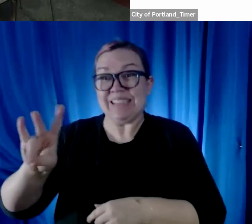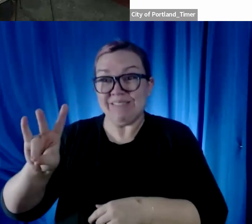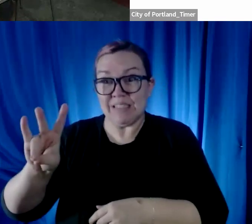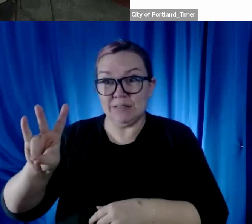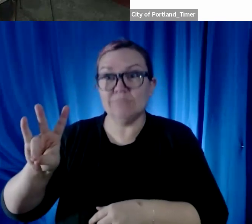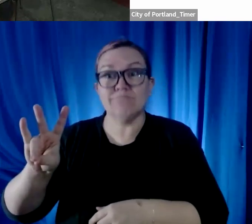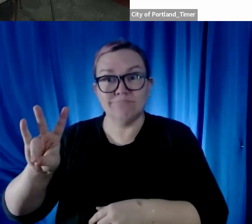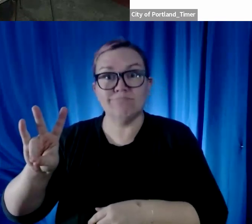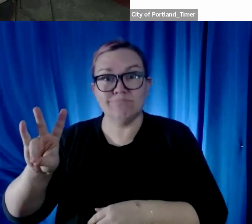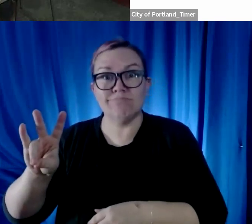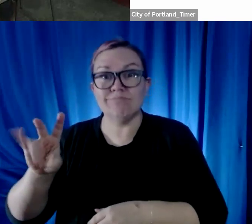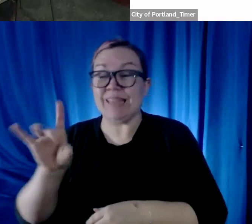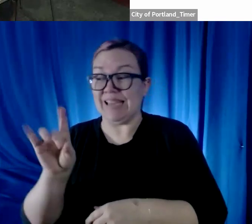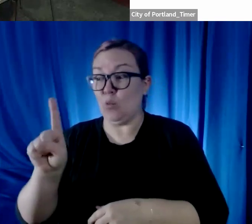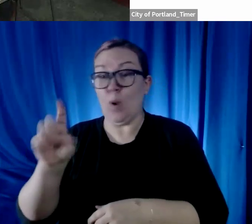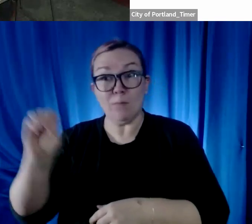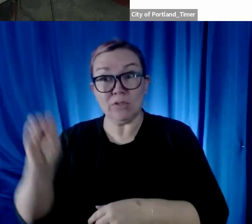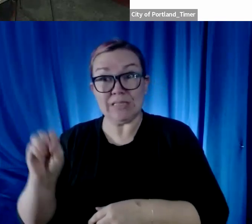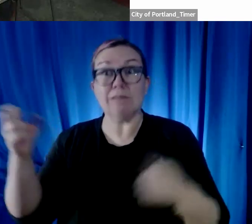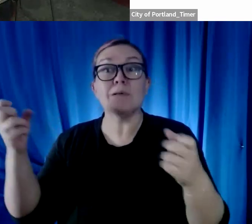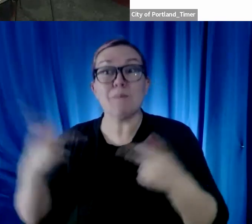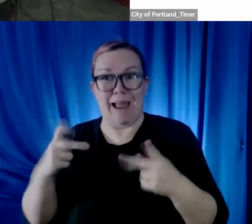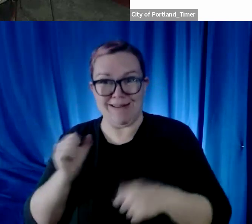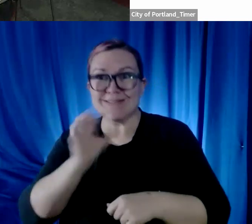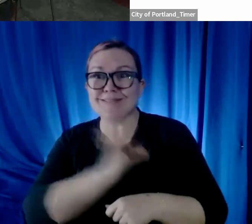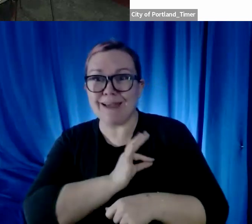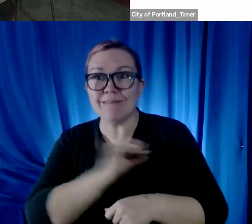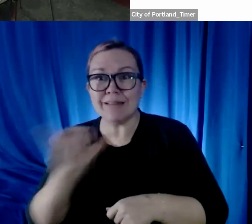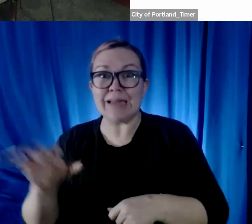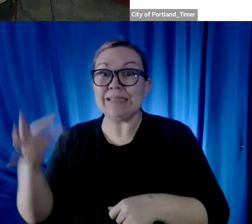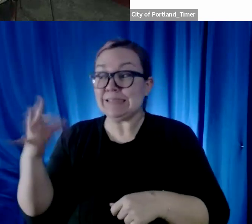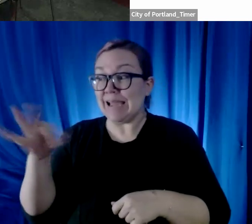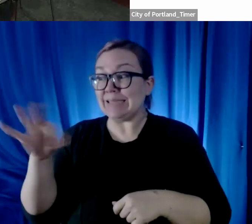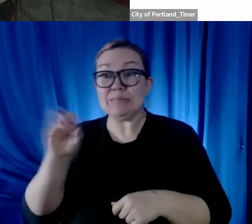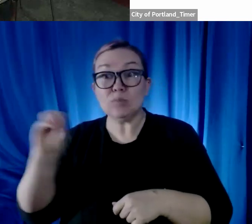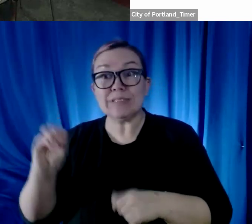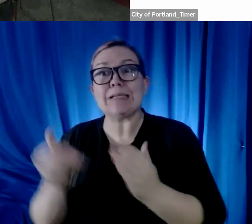81% of them are returning staff. 19% are new staff.